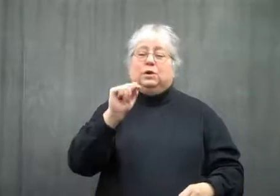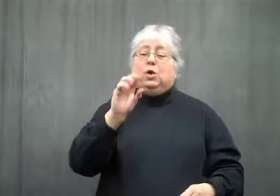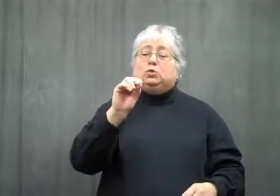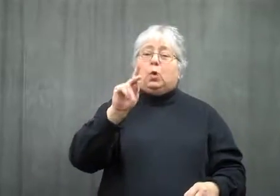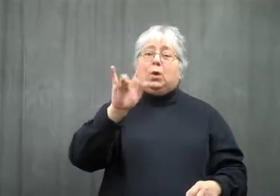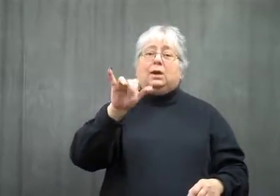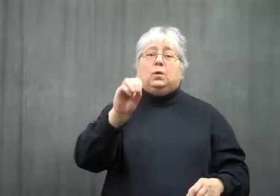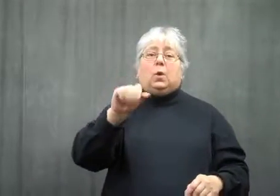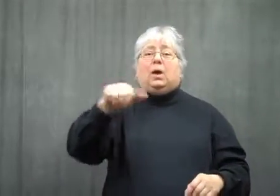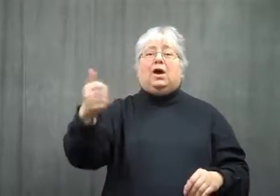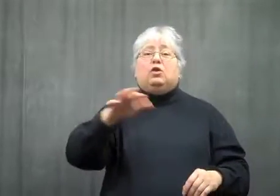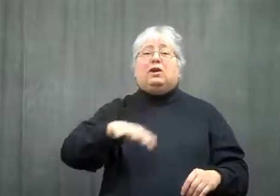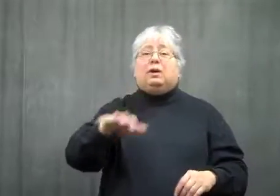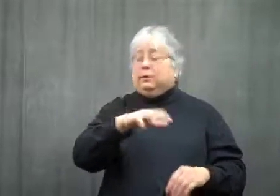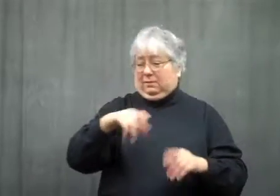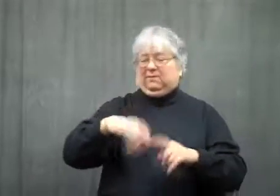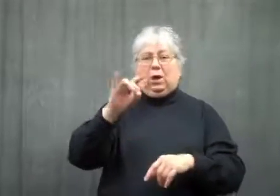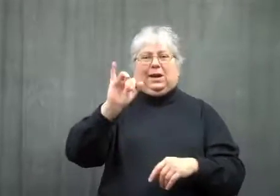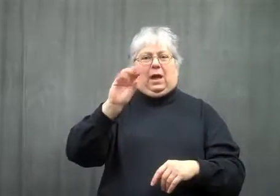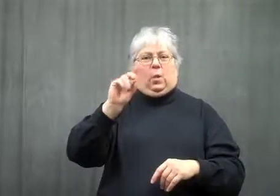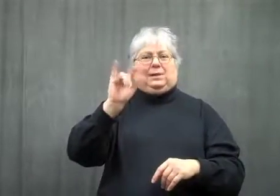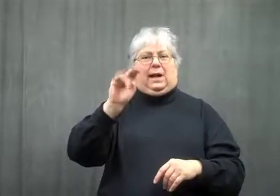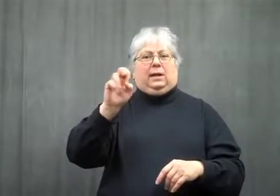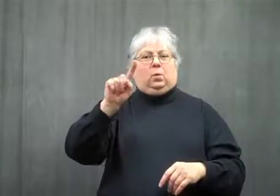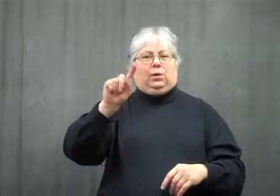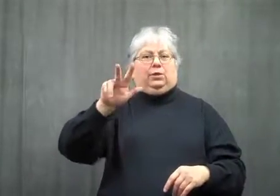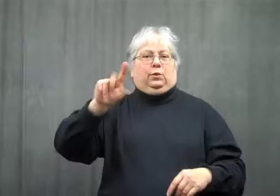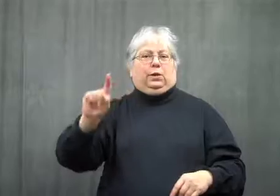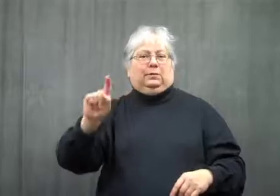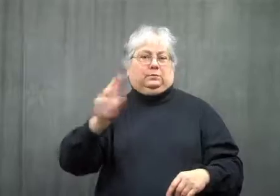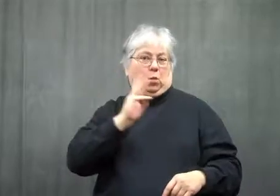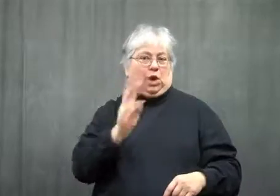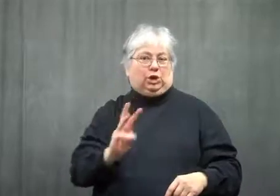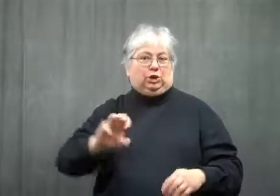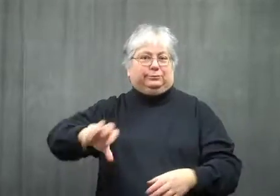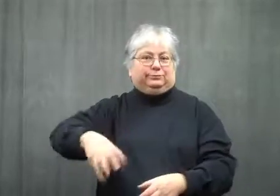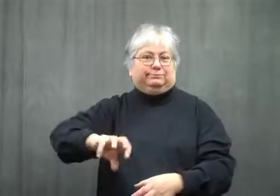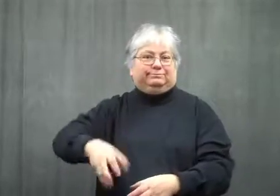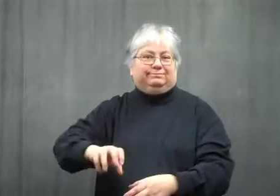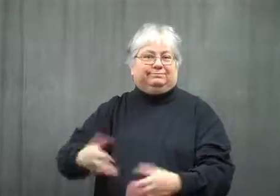In Tokyo and other areas, Iodine-131 was detected in tap water.